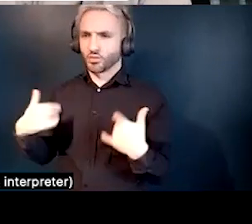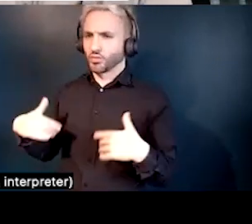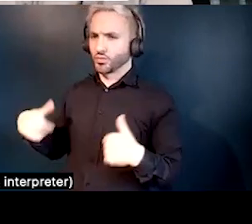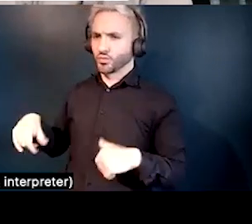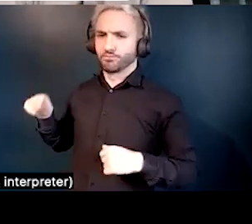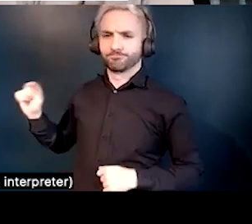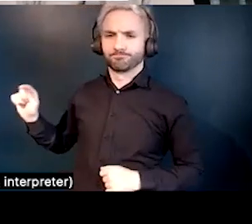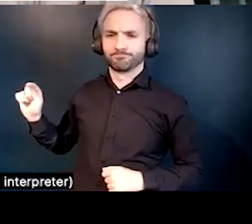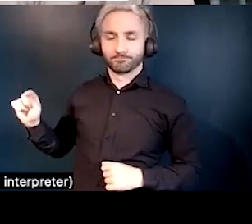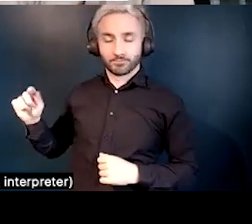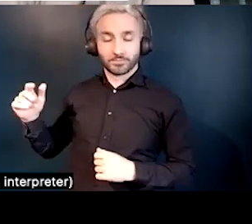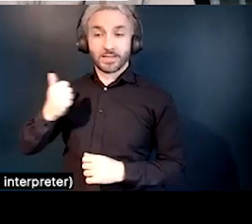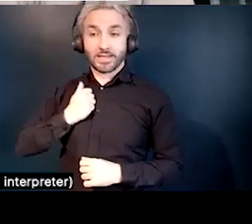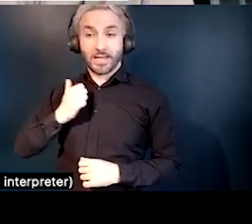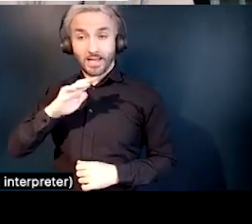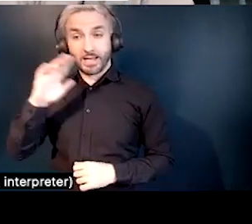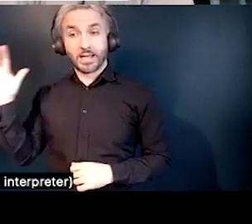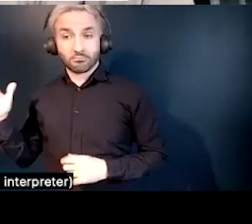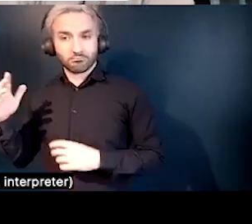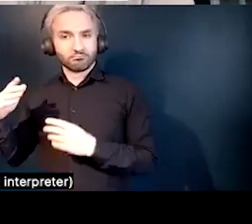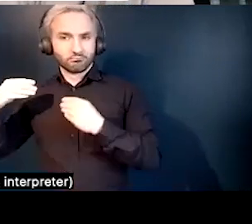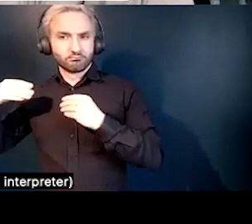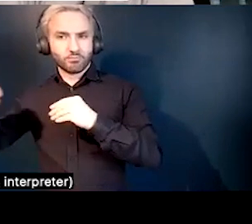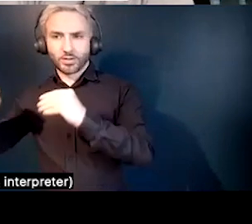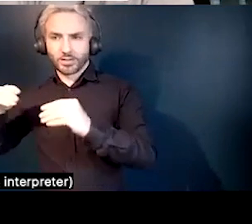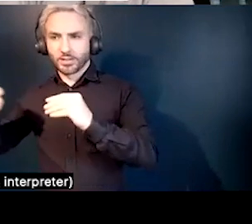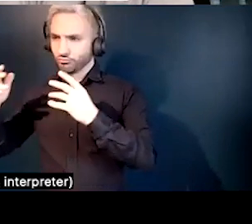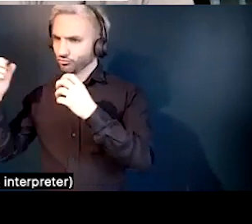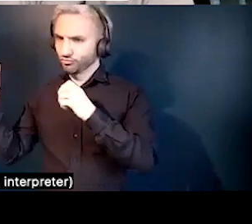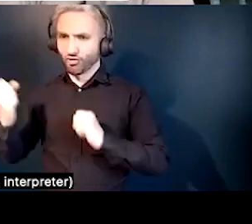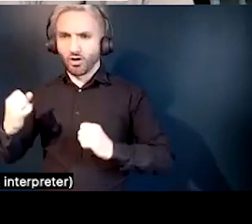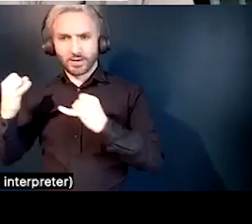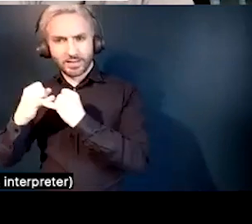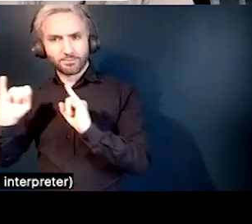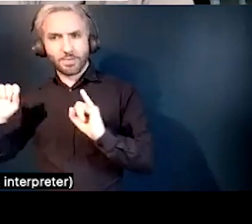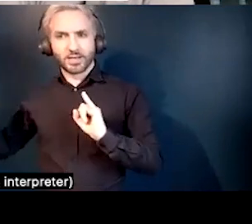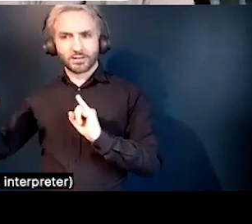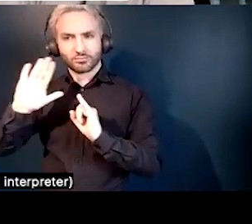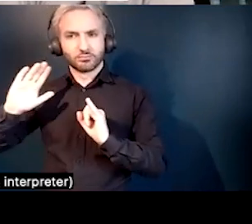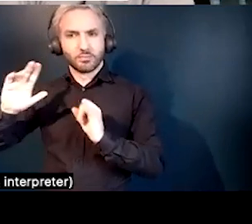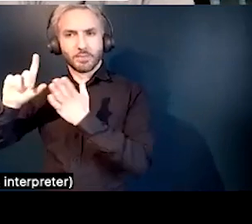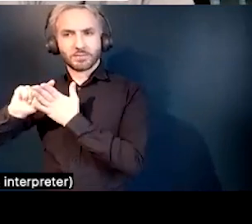the Canadian market is a strong and independent publishing community that there is significant